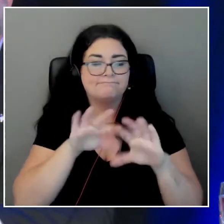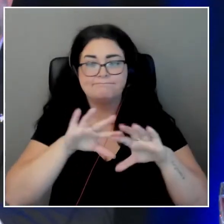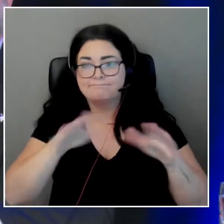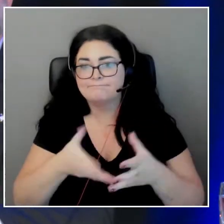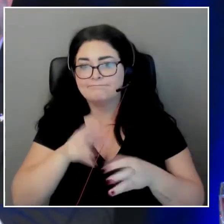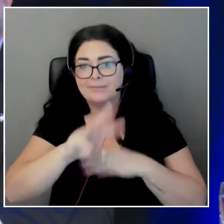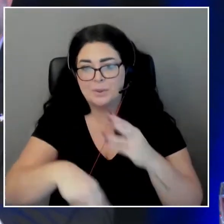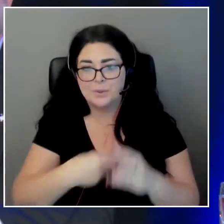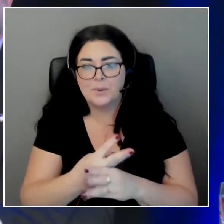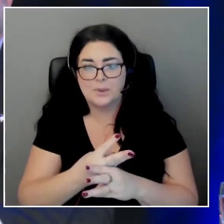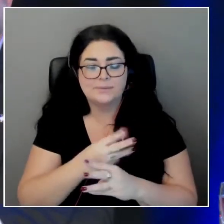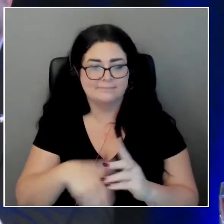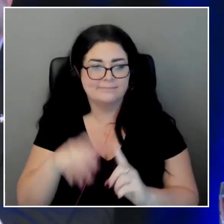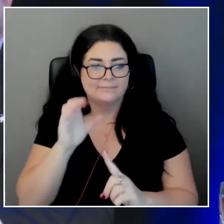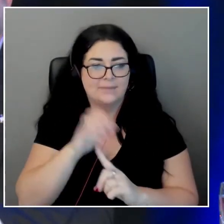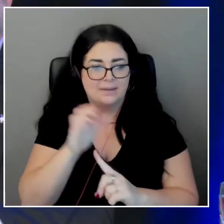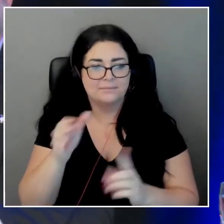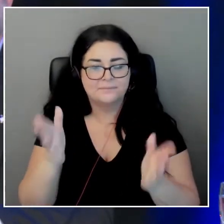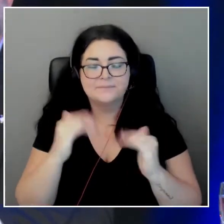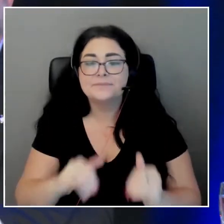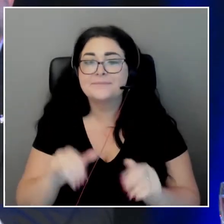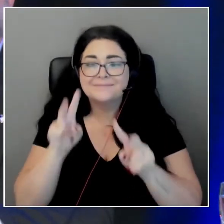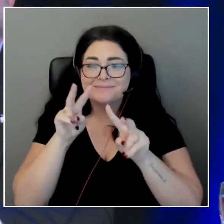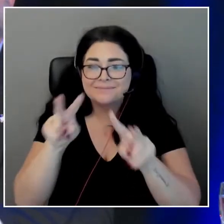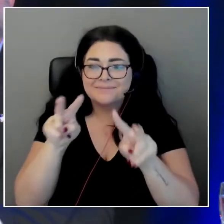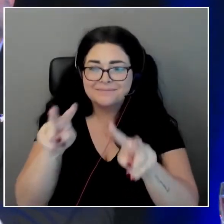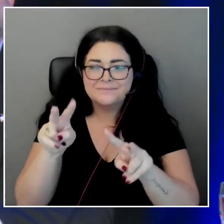As we look to the future, recognizing the everchanging